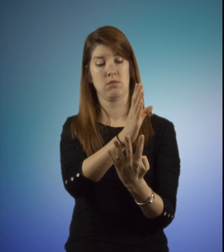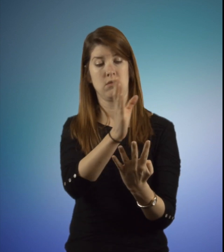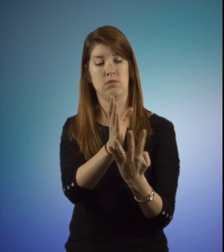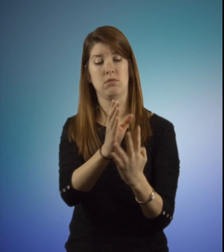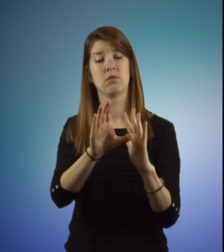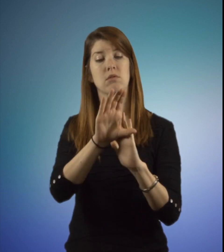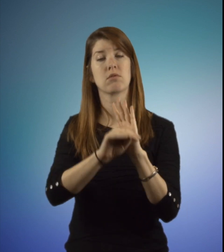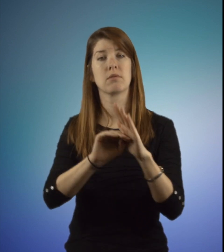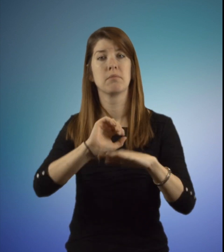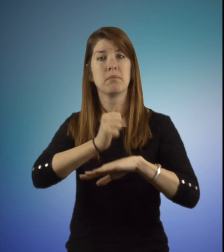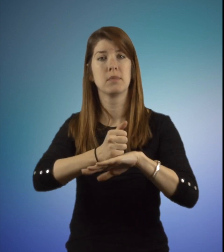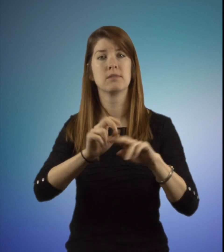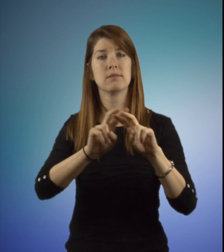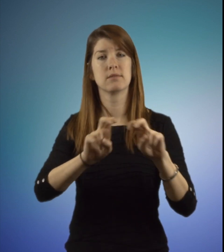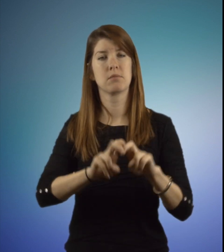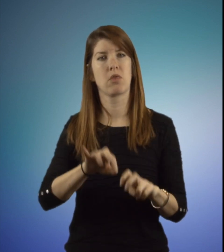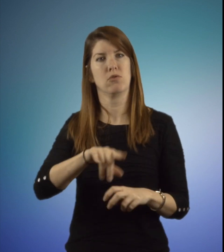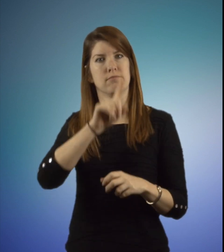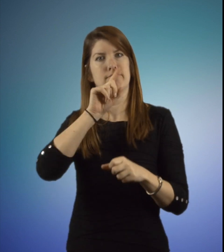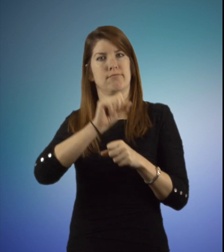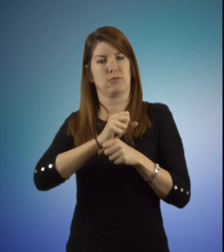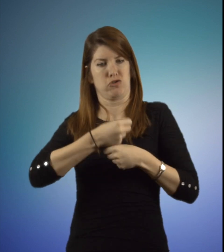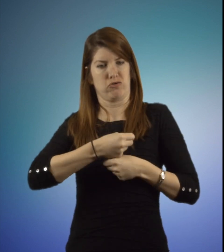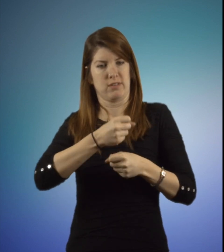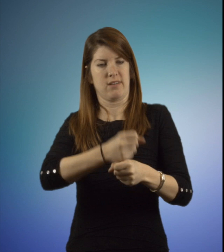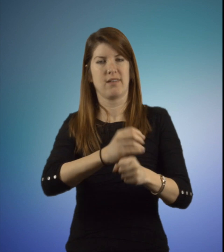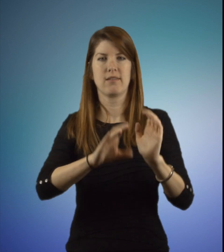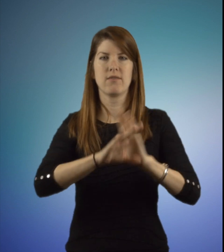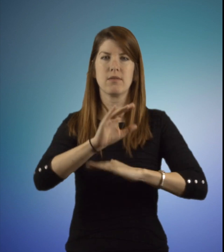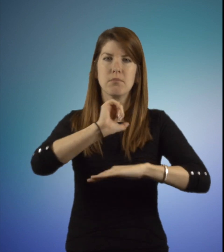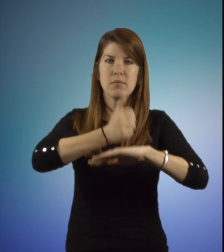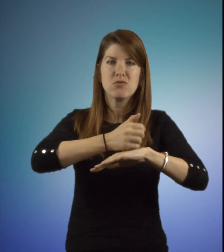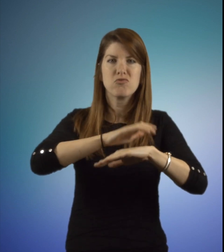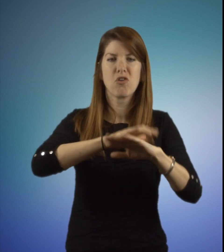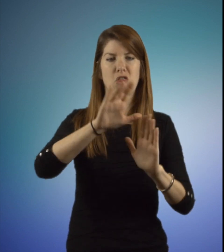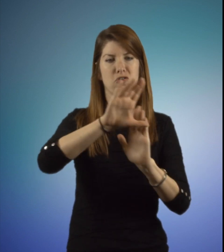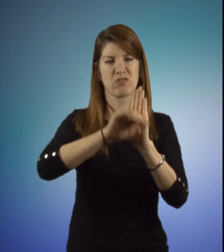Curriculum-based assessments are actually created and developed based